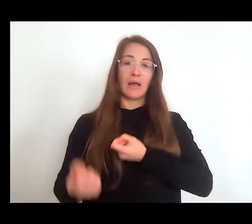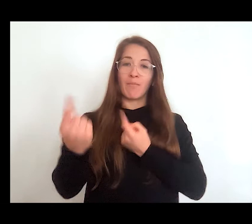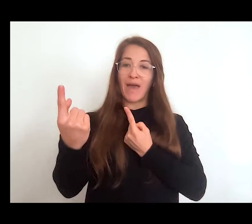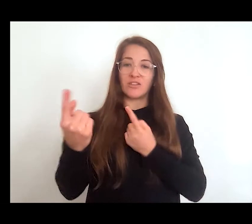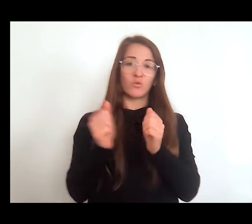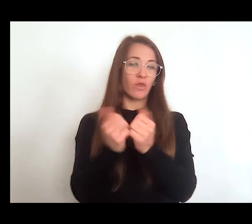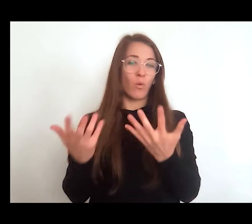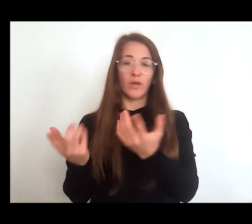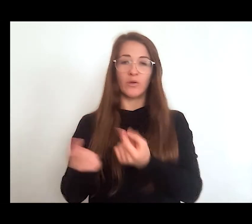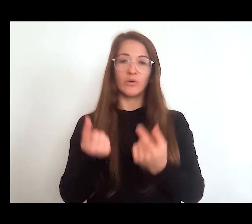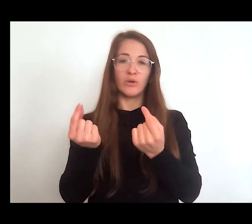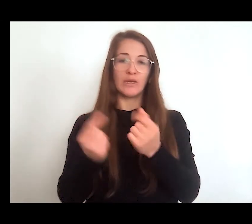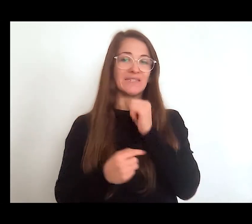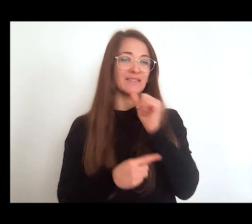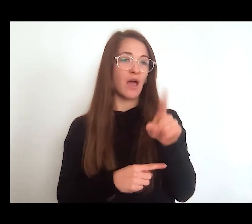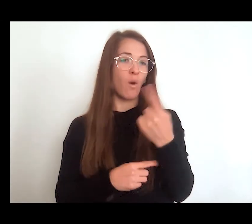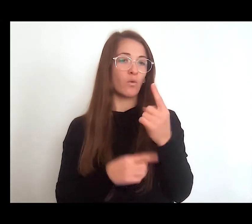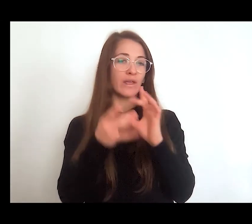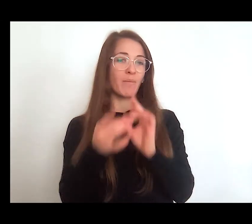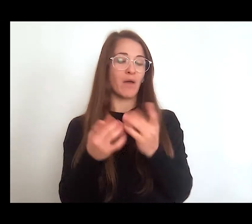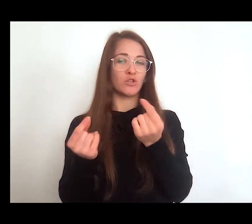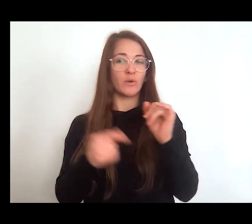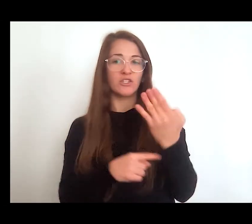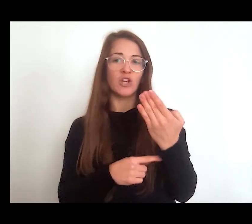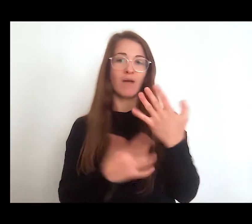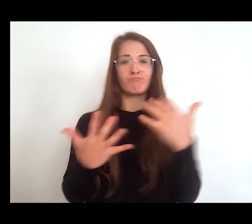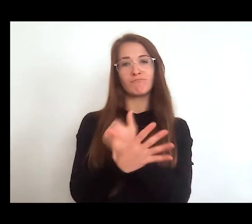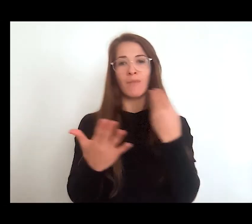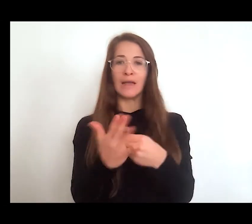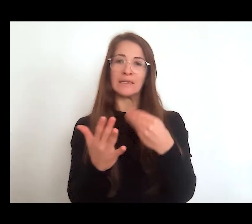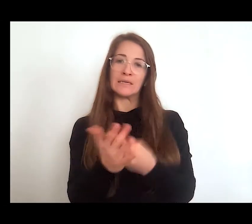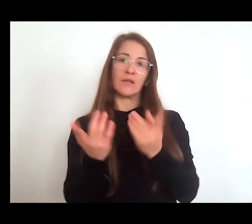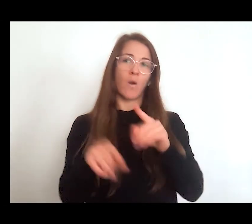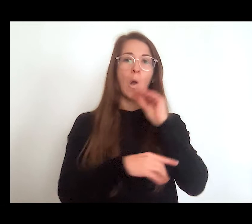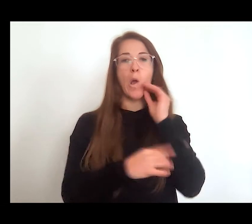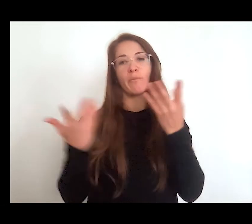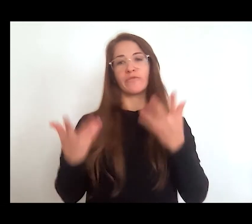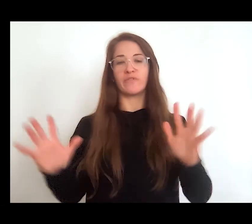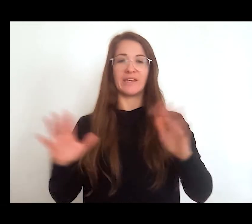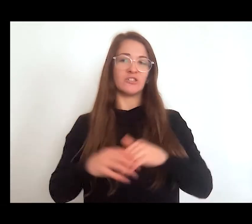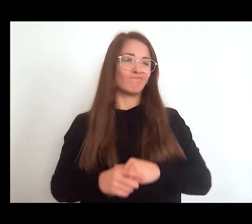OF HAVING COMPASSION IN WHAT YOU DO. IT IS NOT JUST ABOUT DOING A JOB